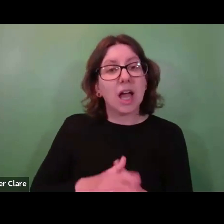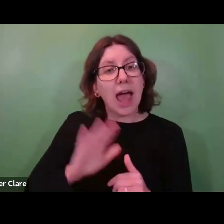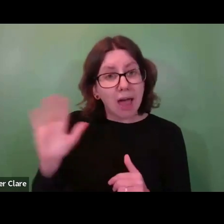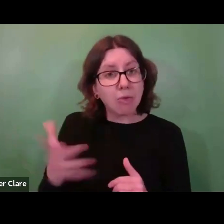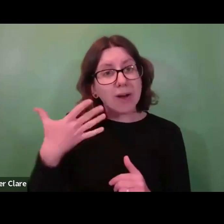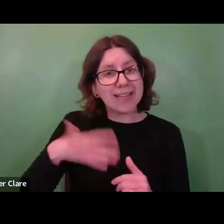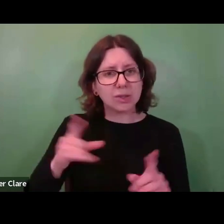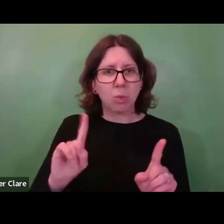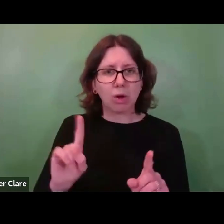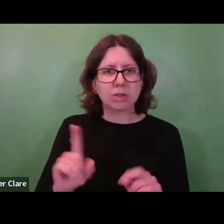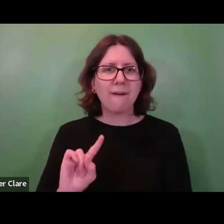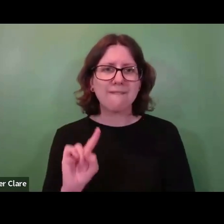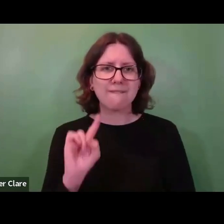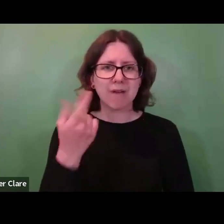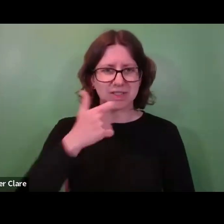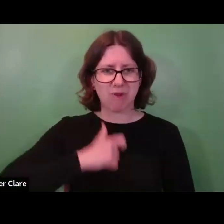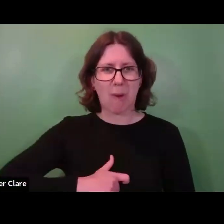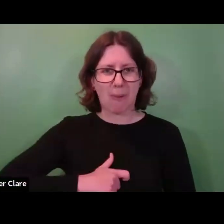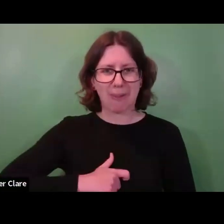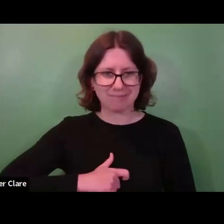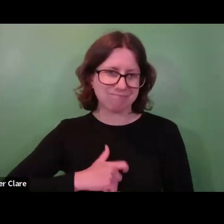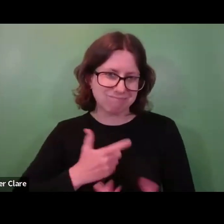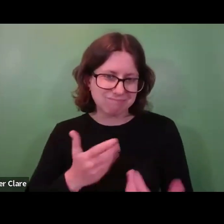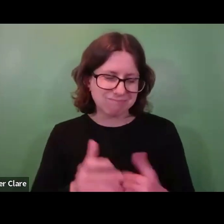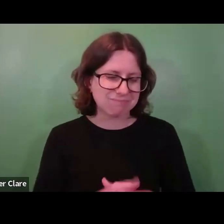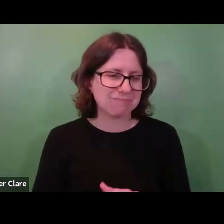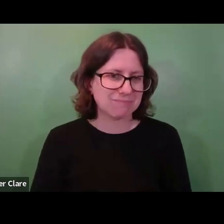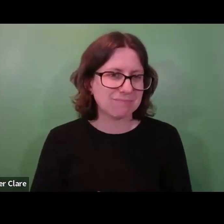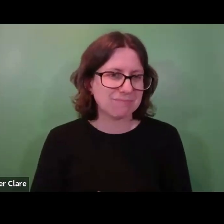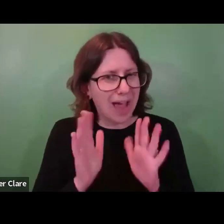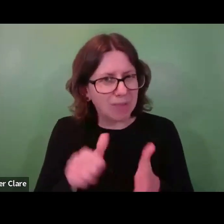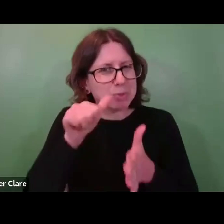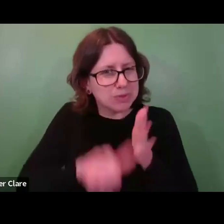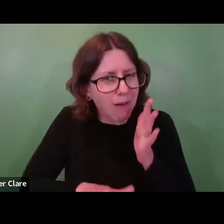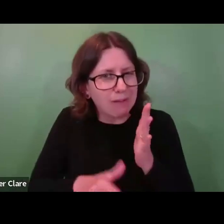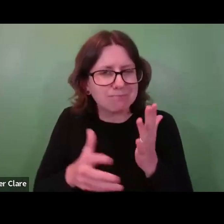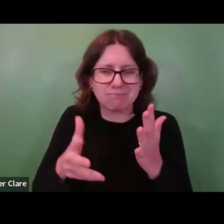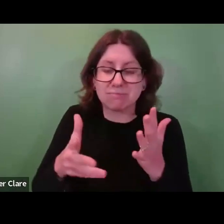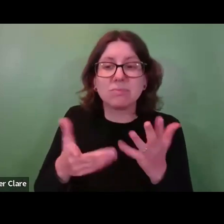and I think having some experience as a charity trustee